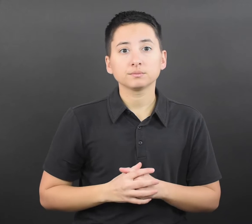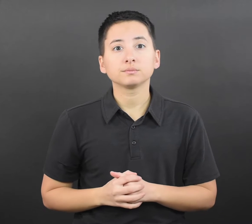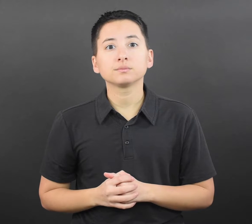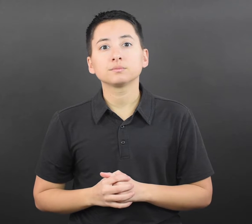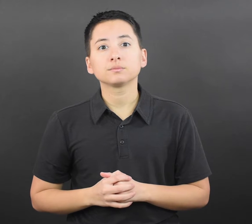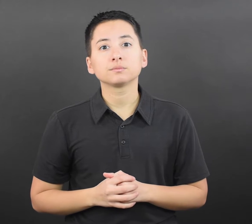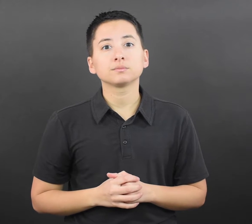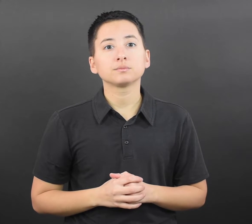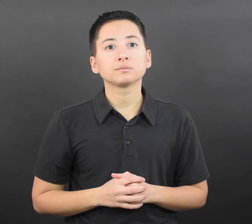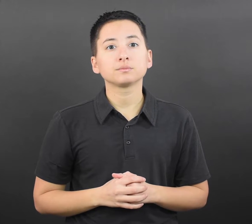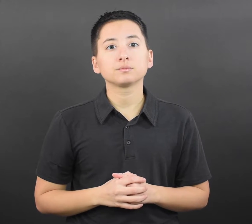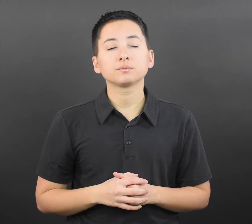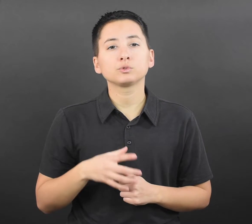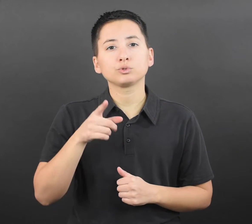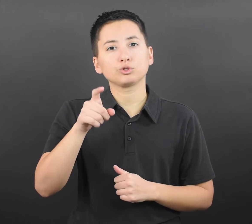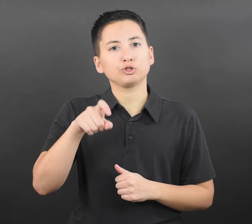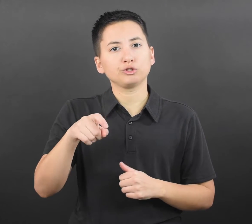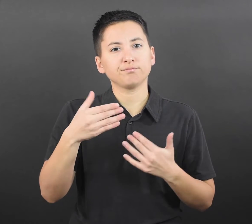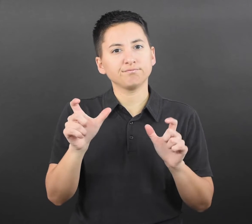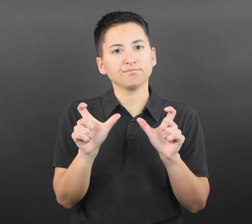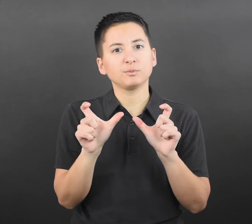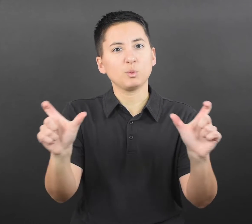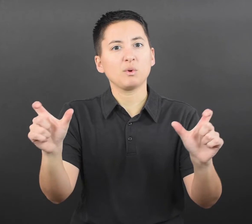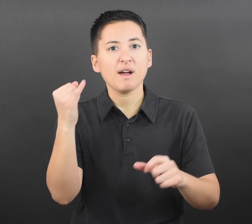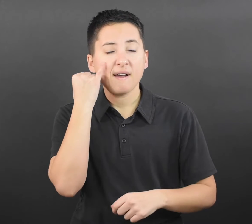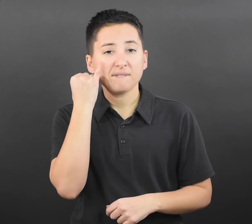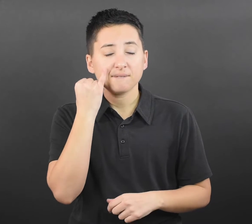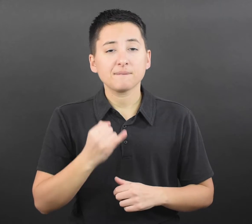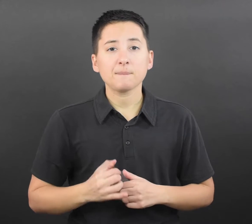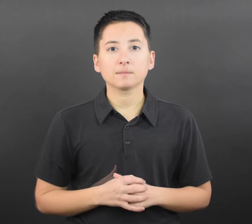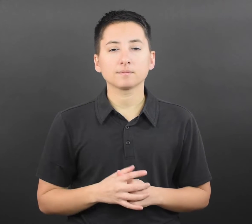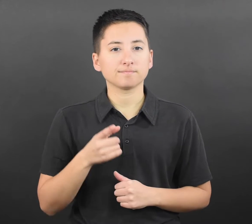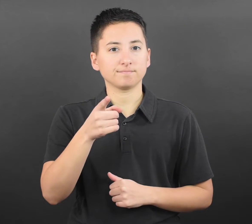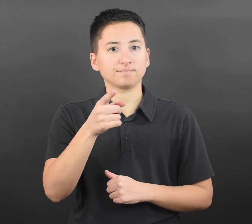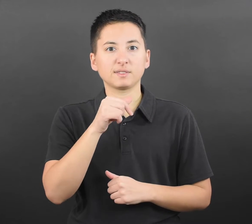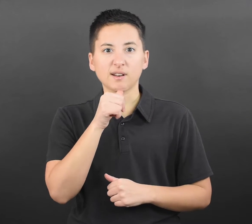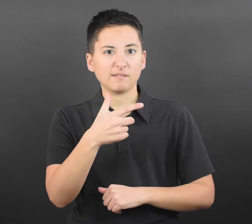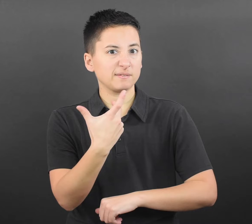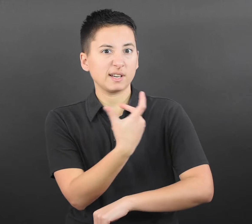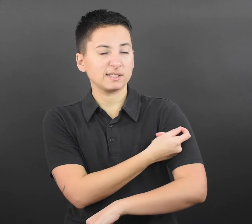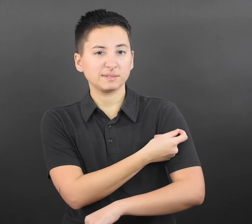with COVID-19, you should quarantine if: • You are not vaccinated.